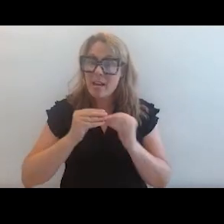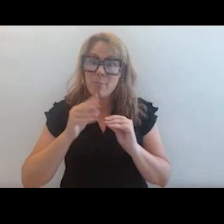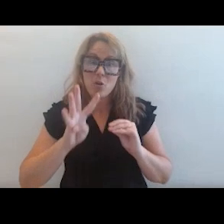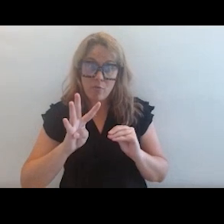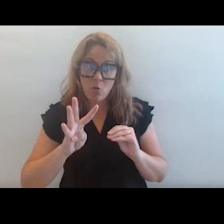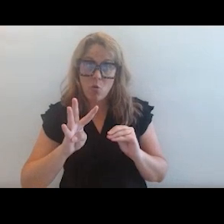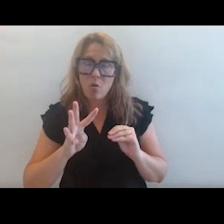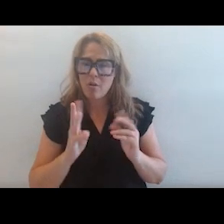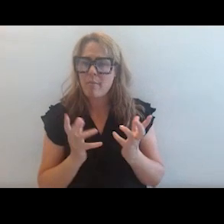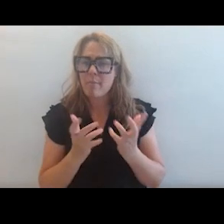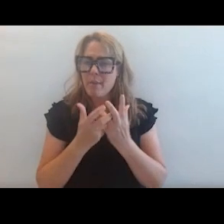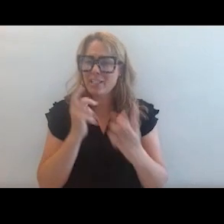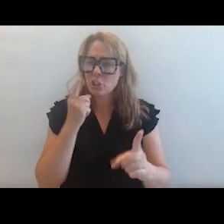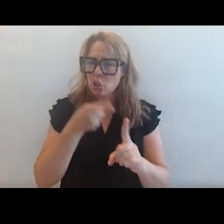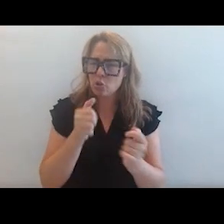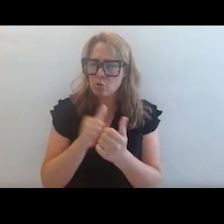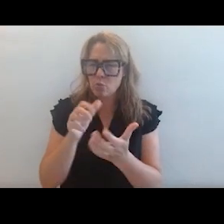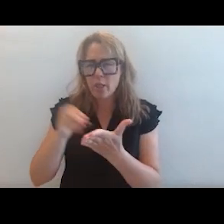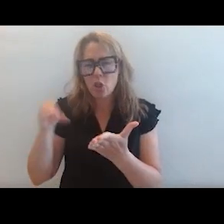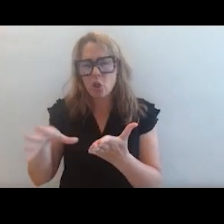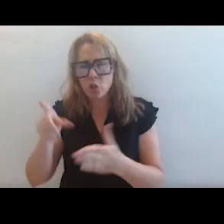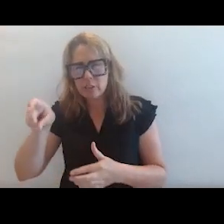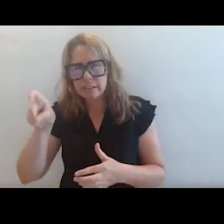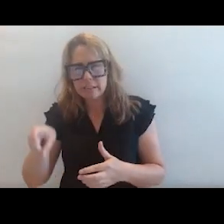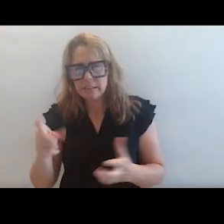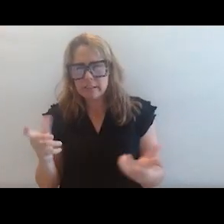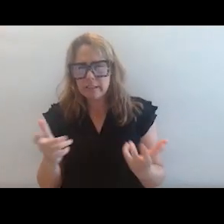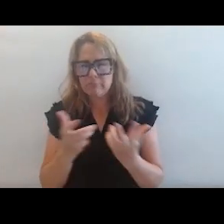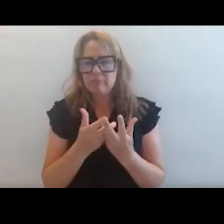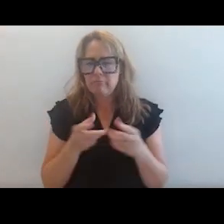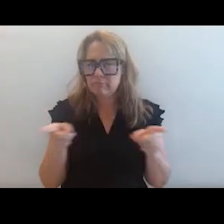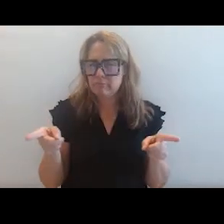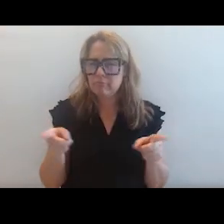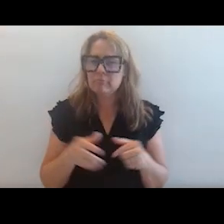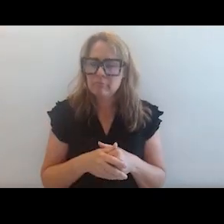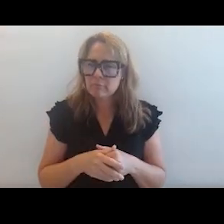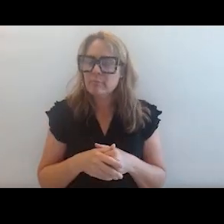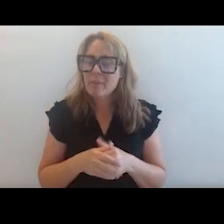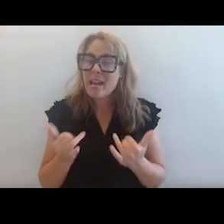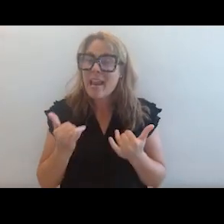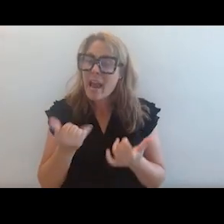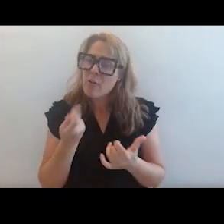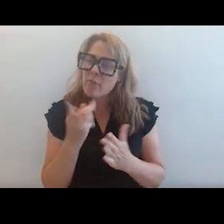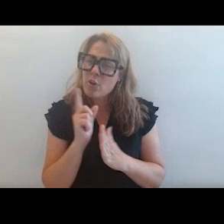Aligning Goals with Learner Needs Now that you’ve had a few moments to